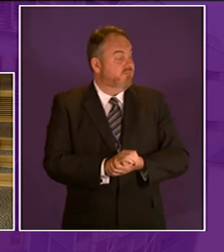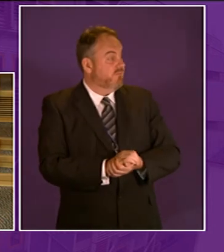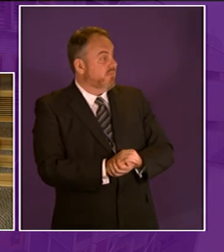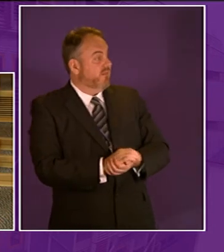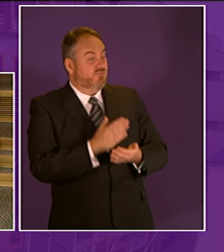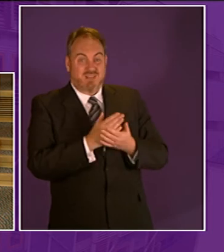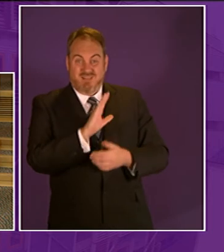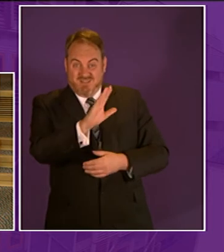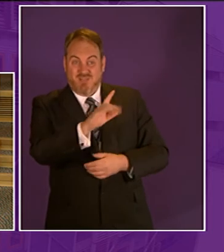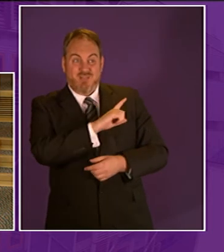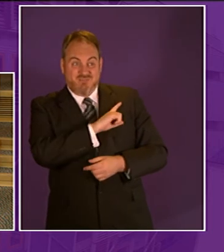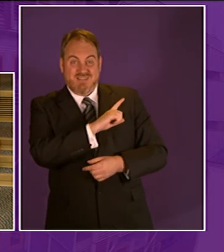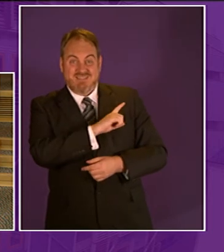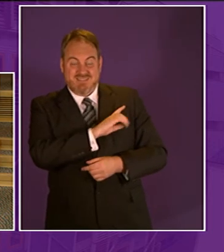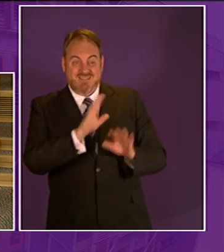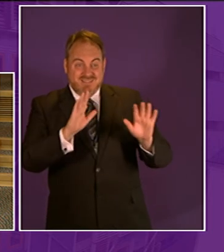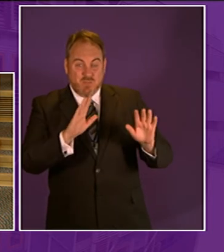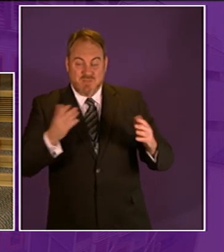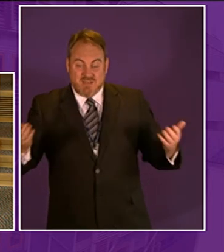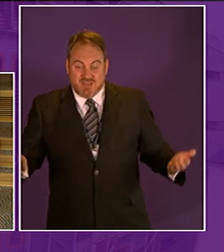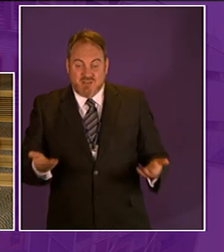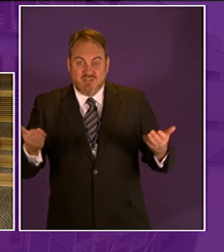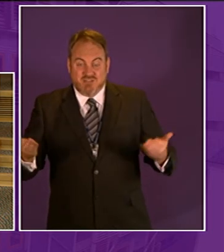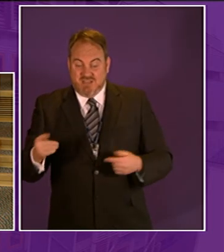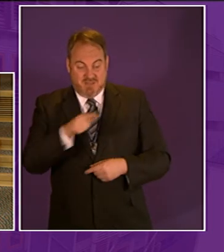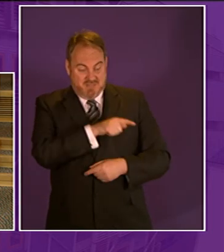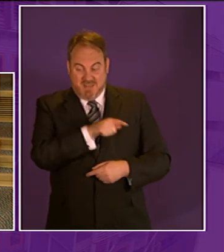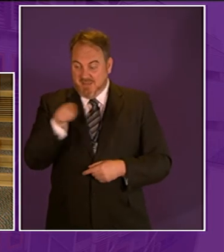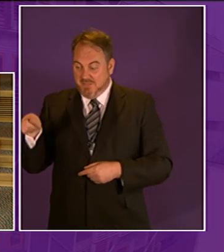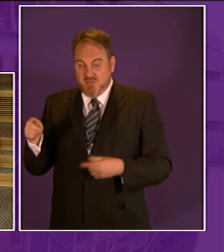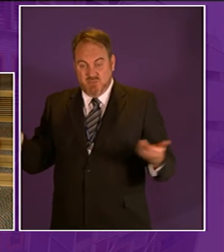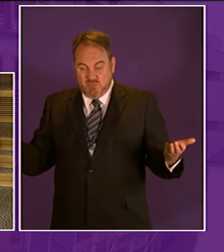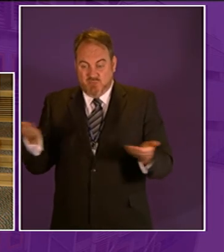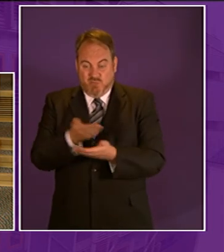have been encouraging the process of national bargaining between both parties.